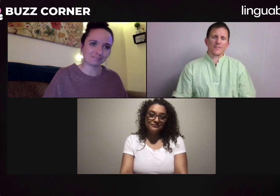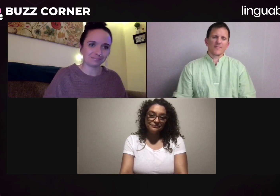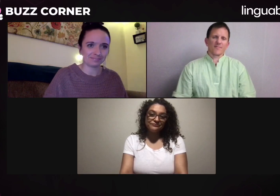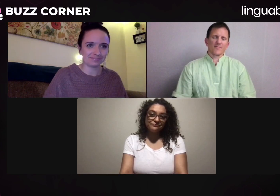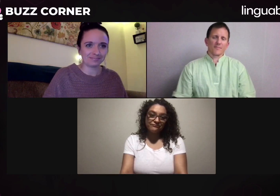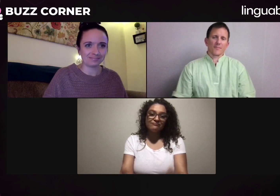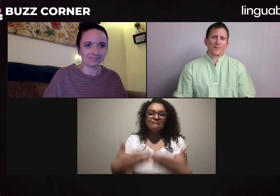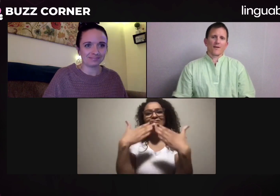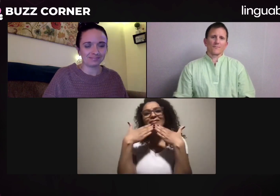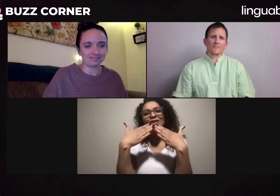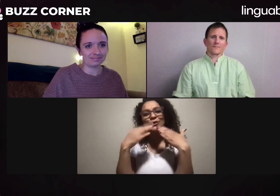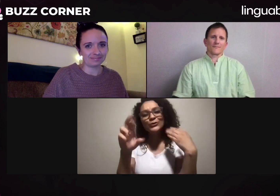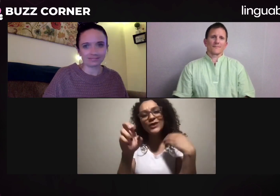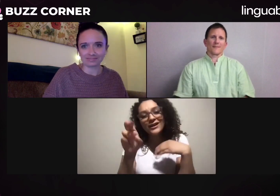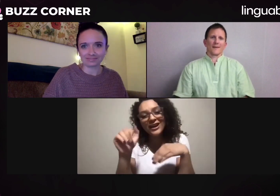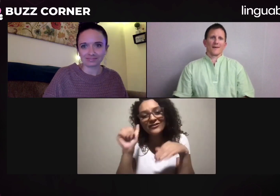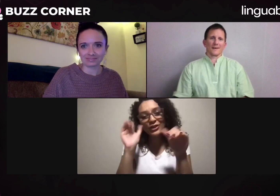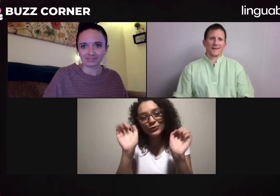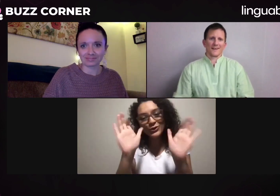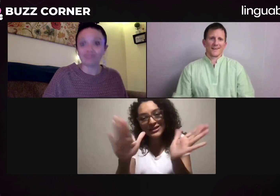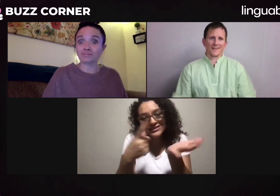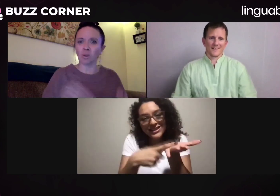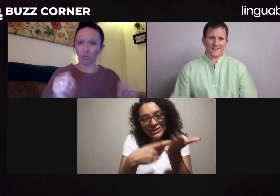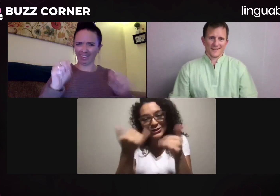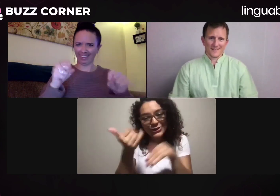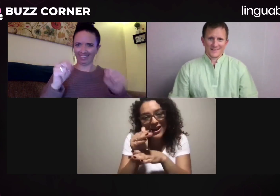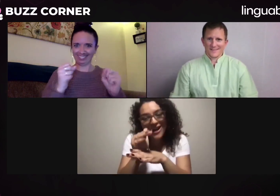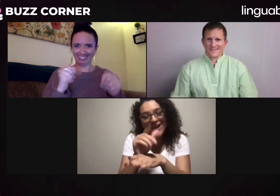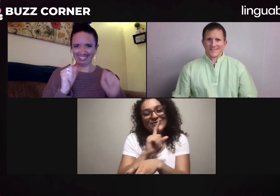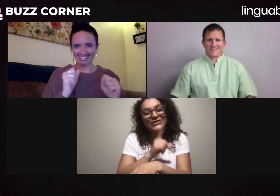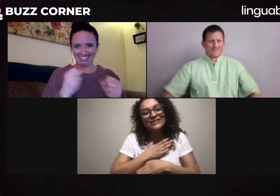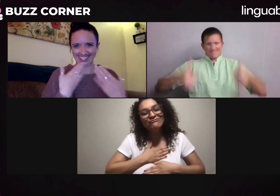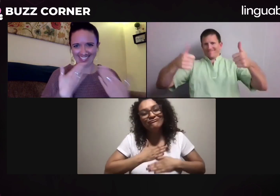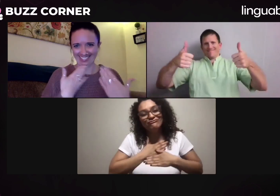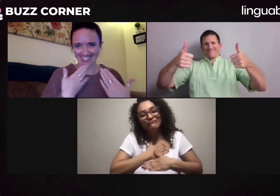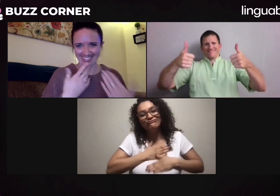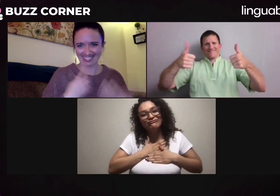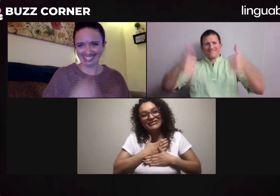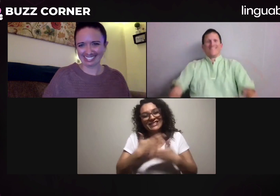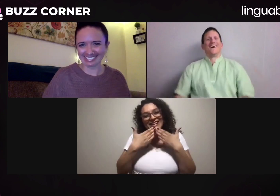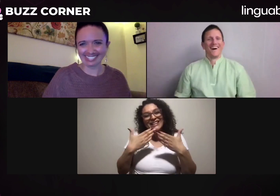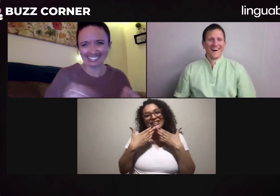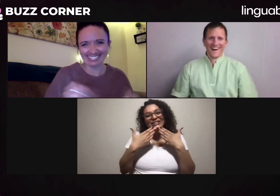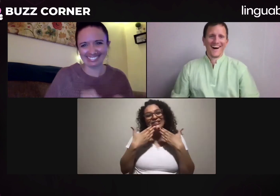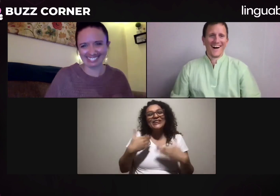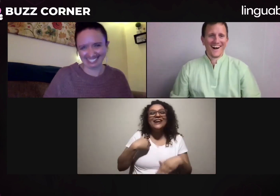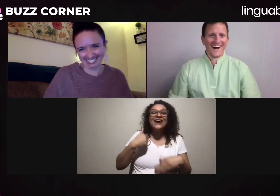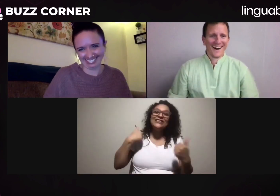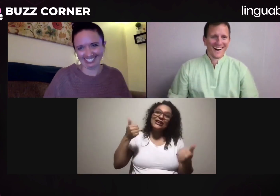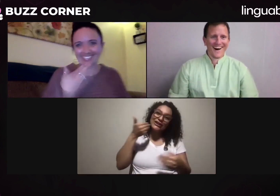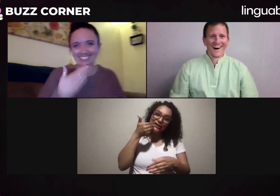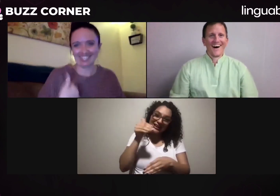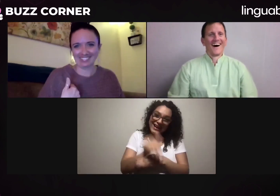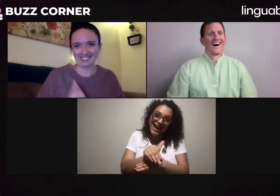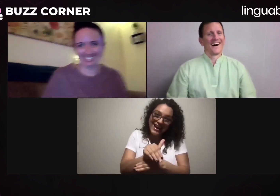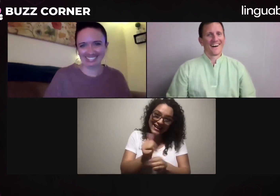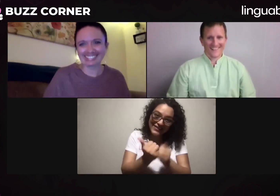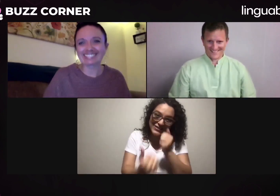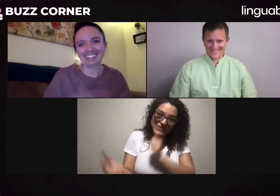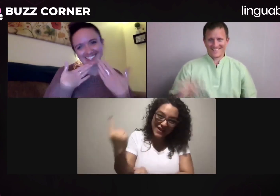Thank you, Renca for leading us in this fantastic discussion this evening. And have a wonderful evening, everybody.